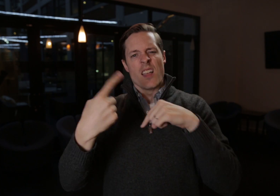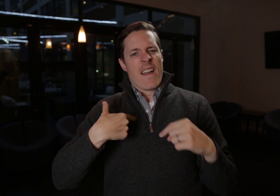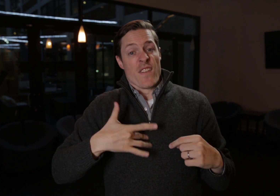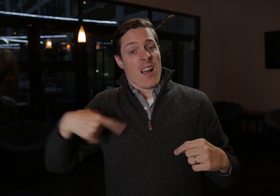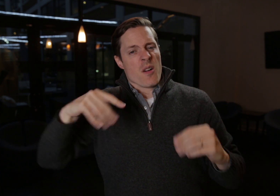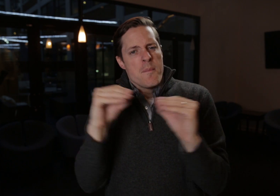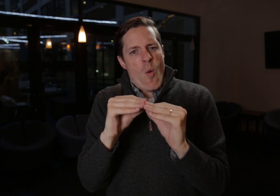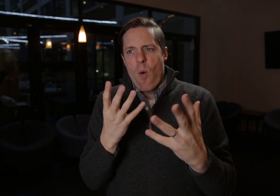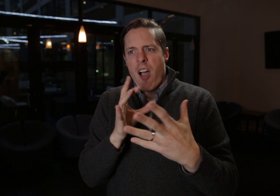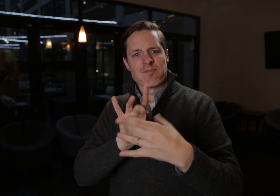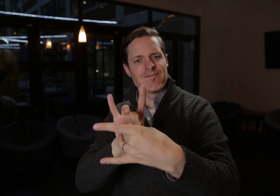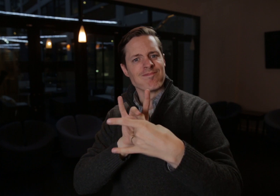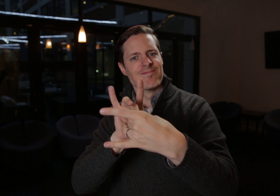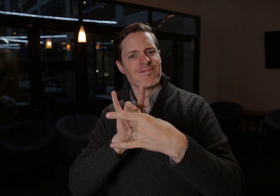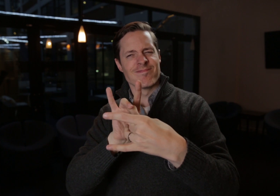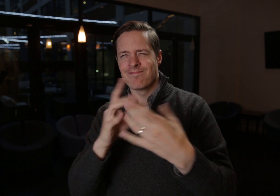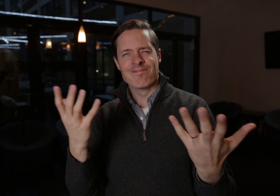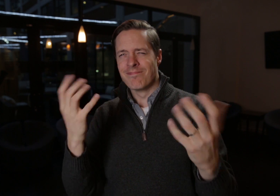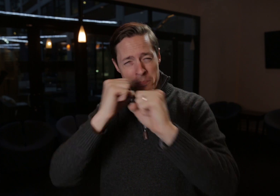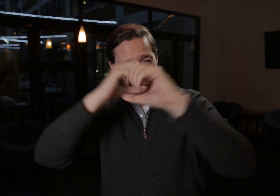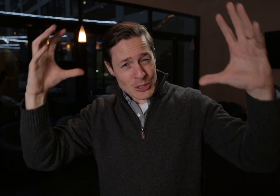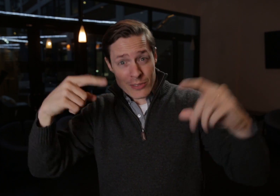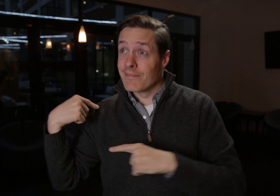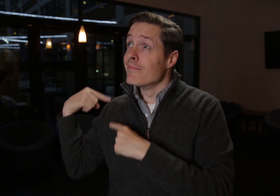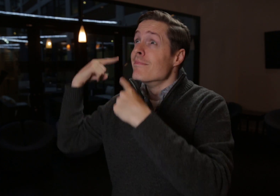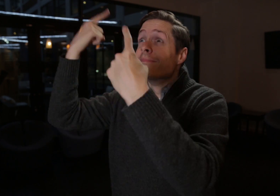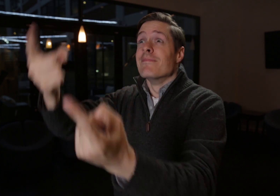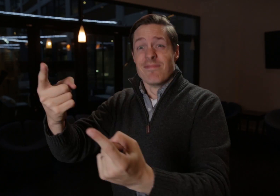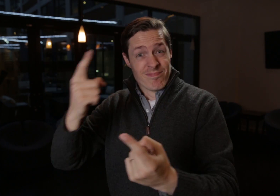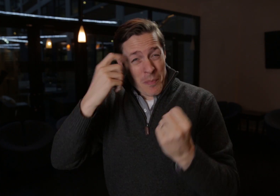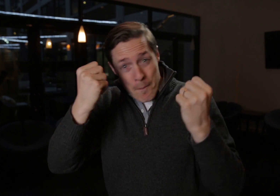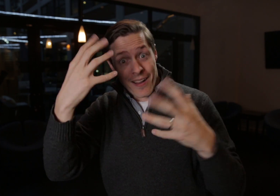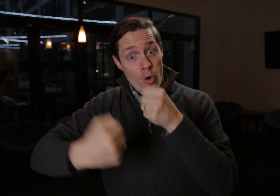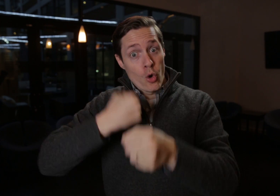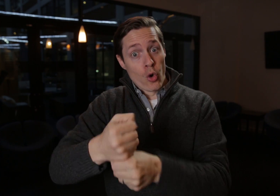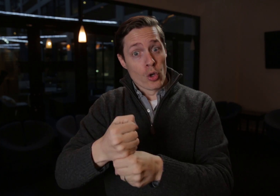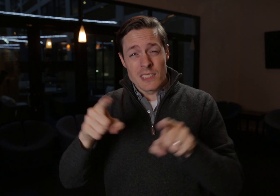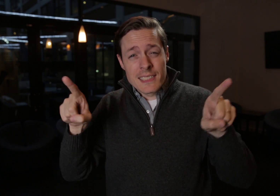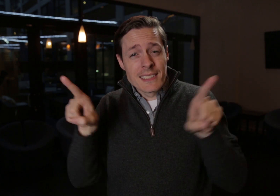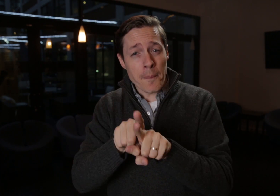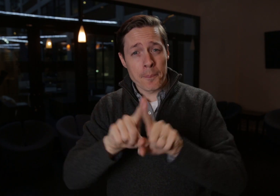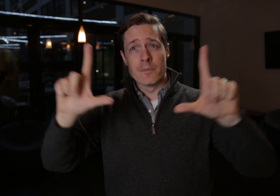we feel more in sync with the conversation. Can you imagine we’ve gone all these years with the same video screen design?